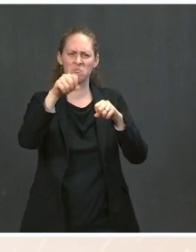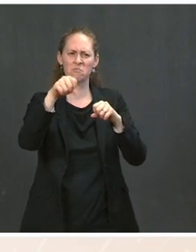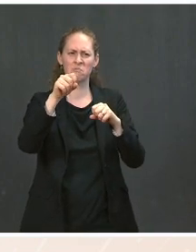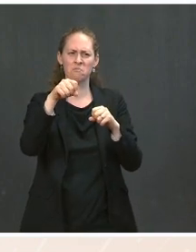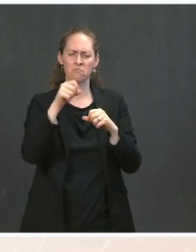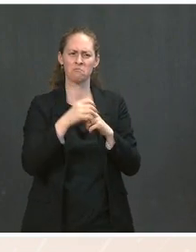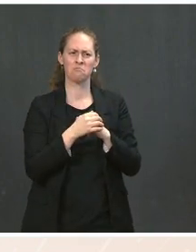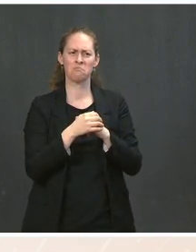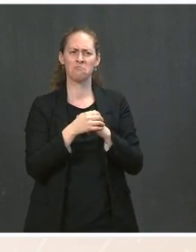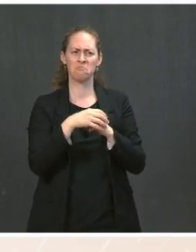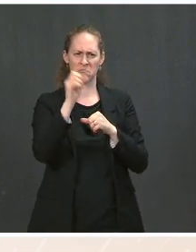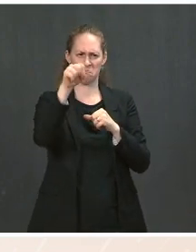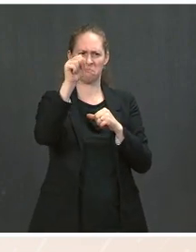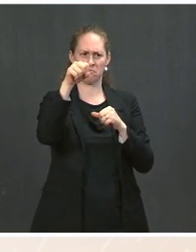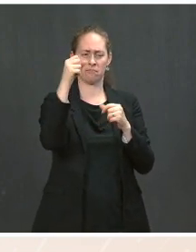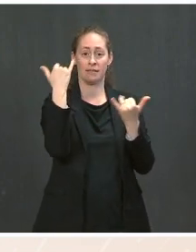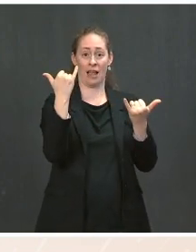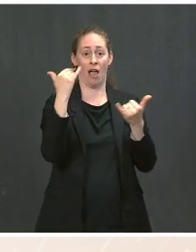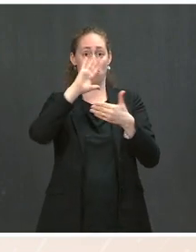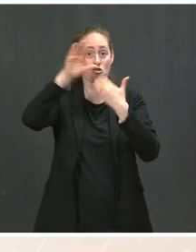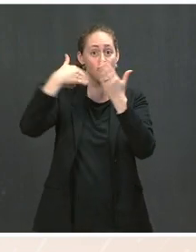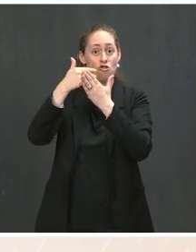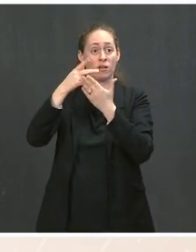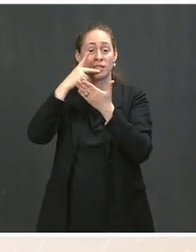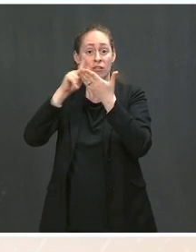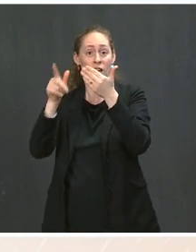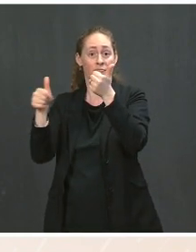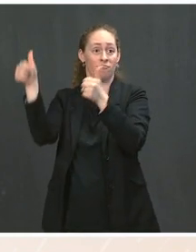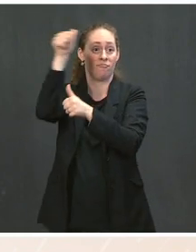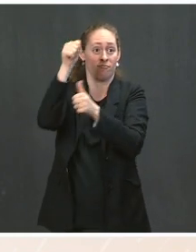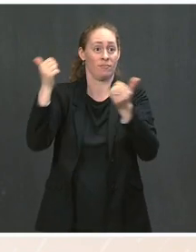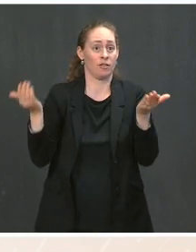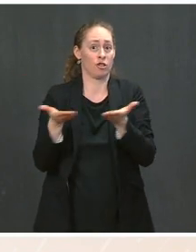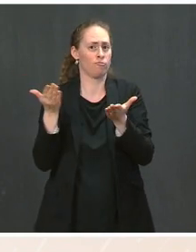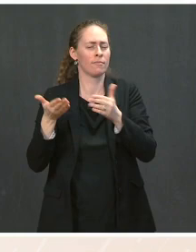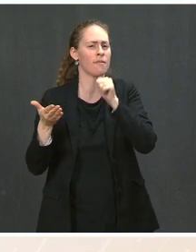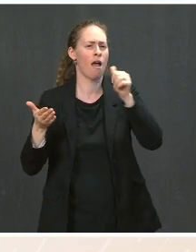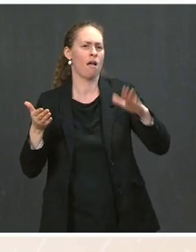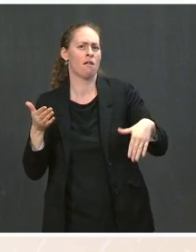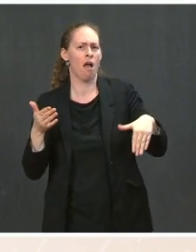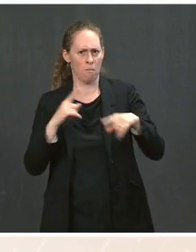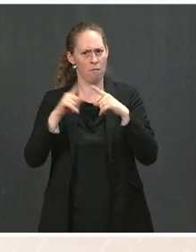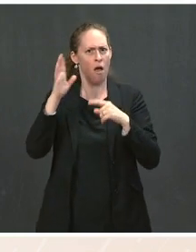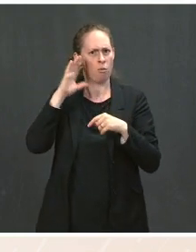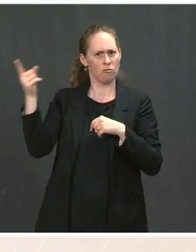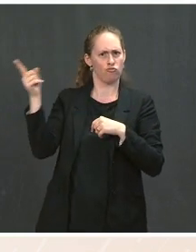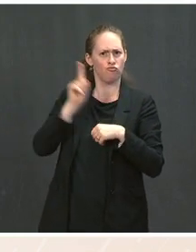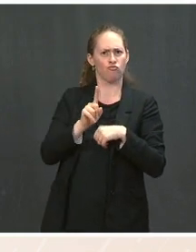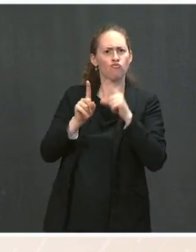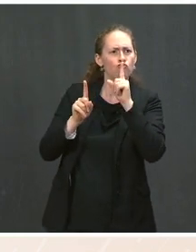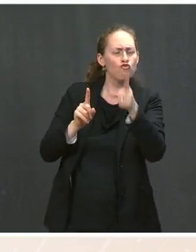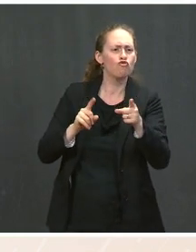and we hope to get them all in here in the coming weeks. The Press: And then one more real quick one. Is the administration still planning to roll out the -- the second part of the infrastructure --